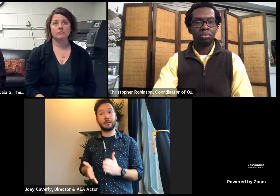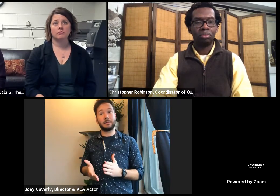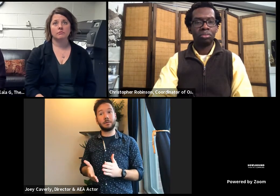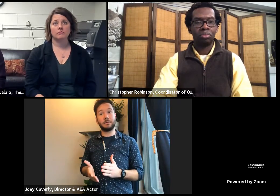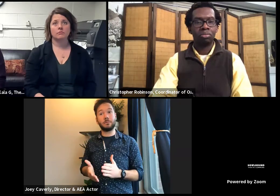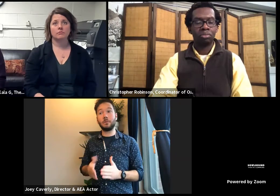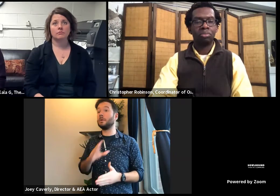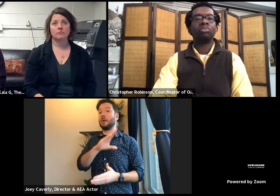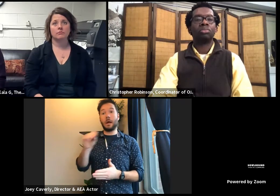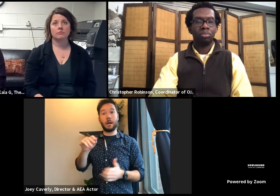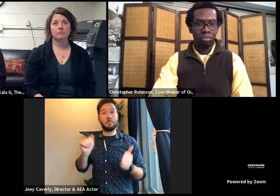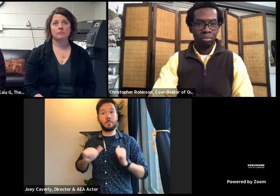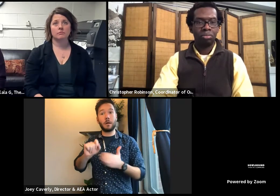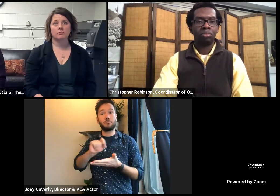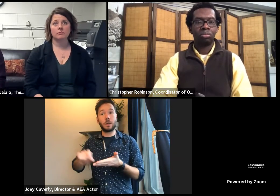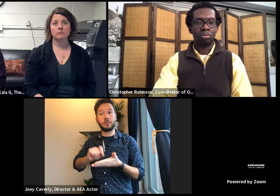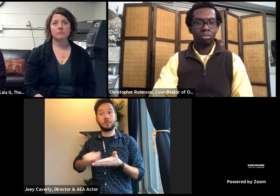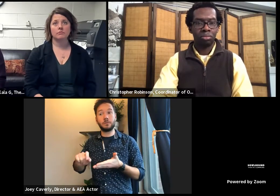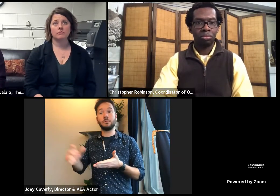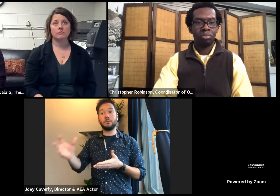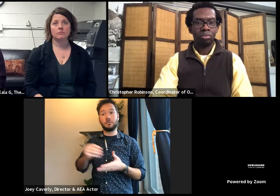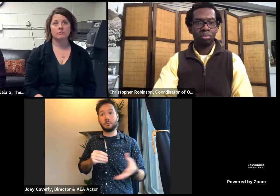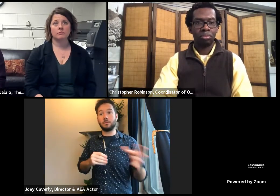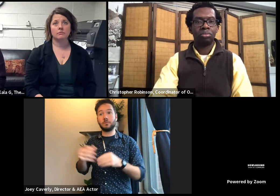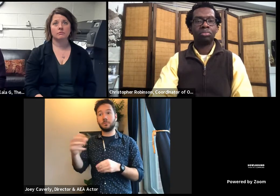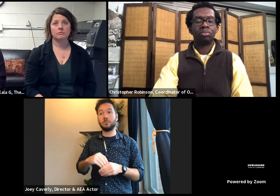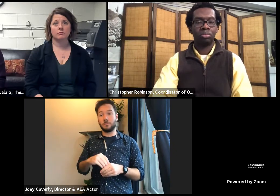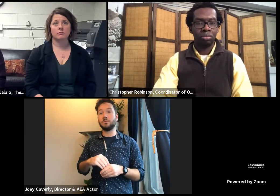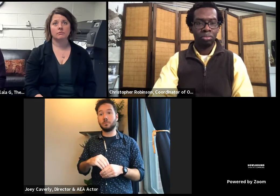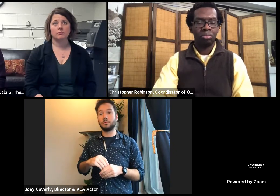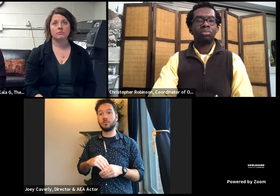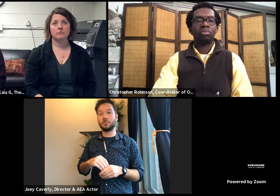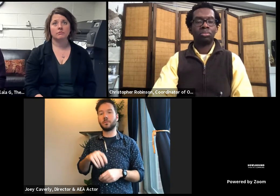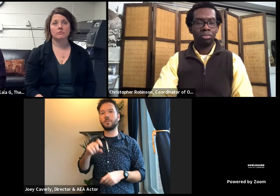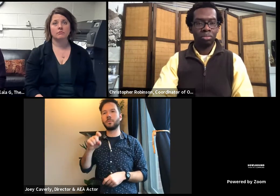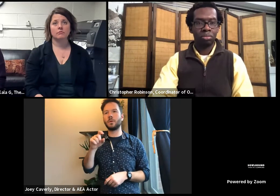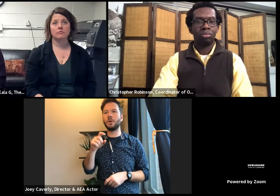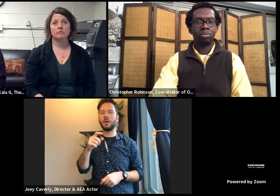then it's probably a good idea to look around for deaf actors, technicians, designers.